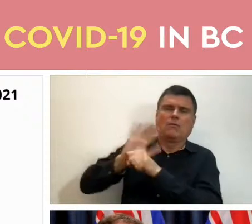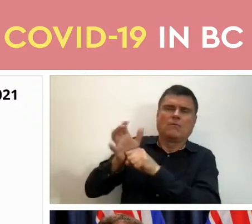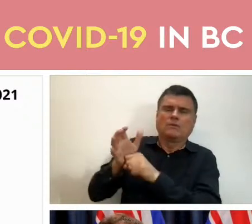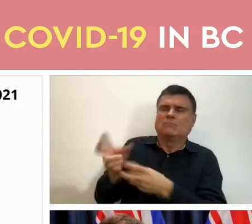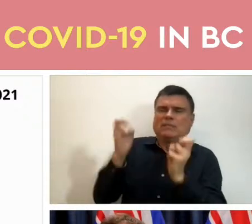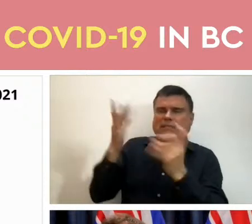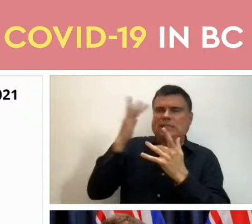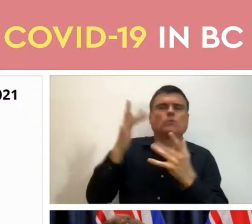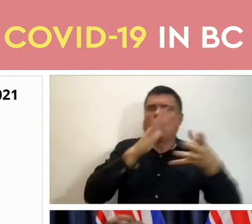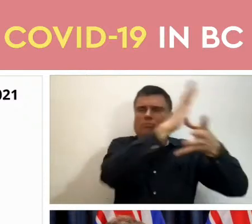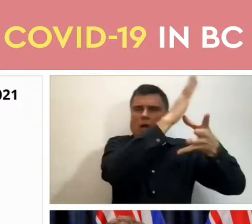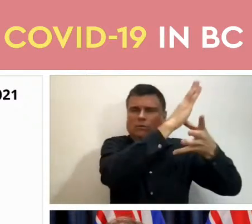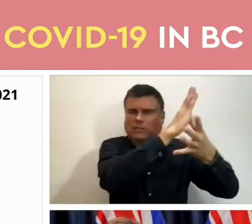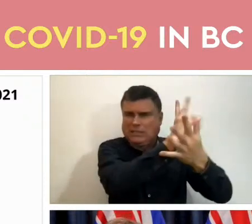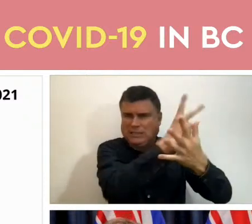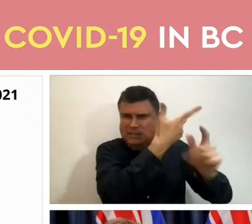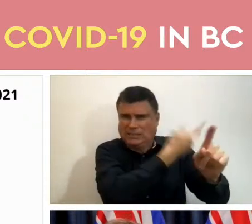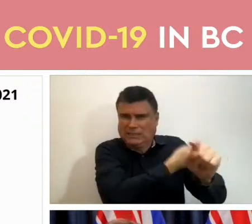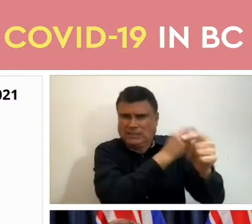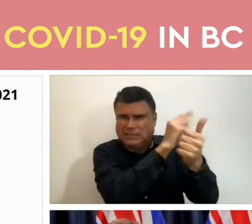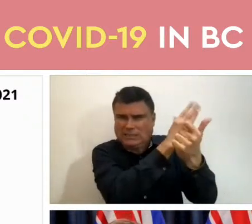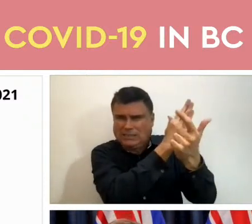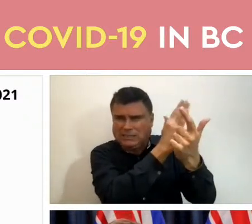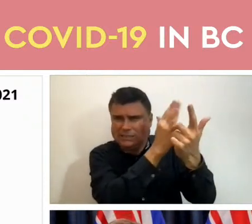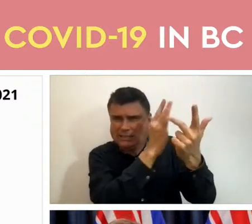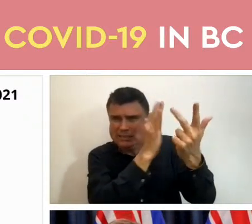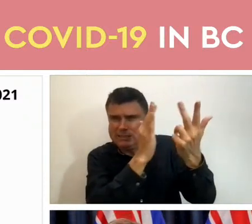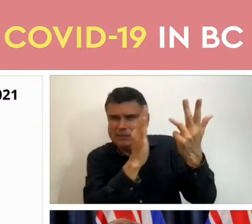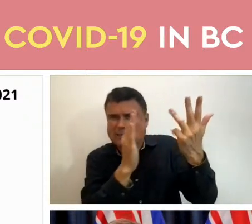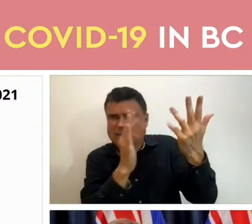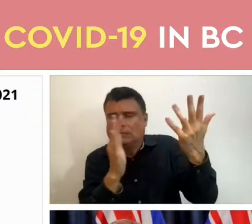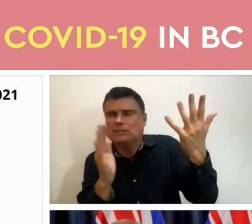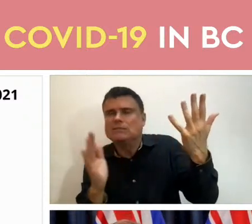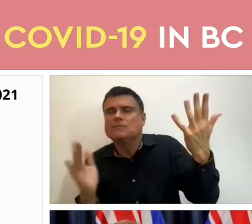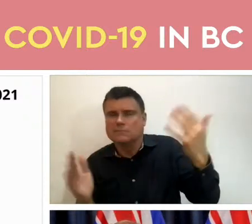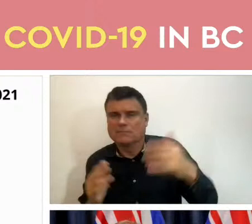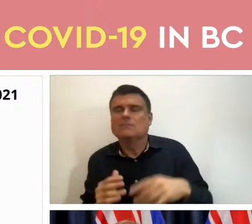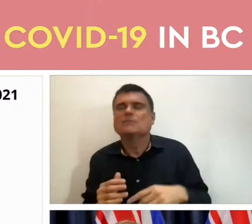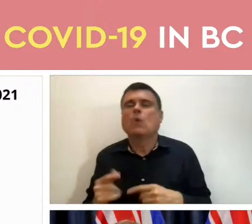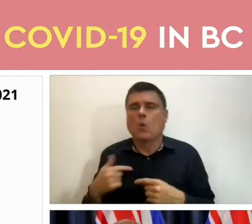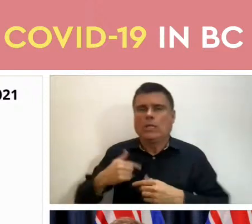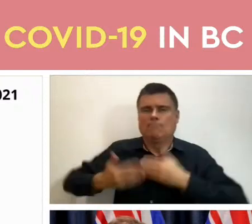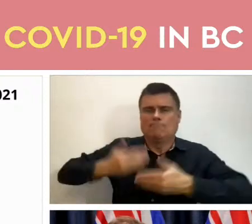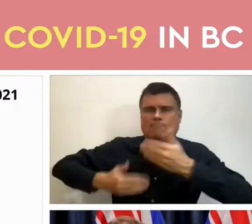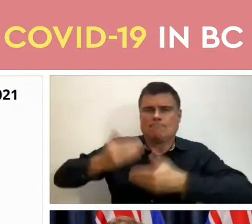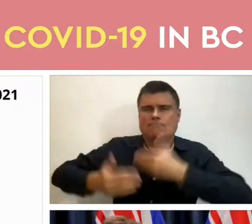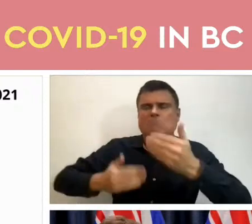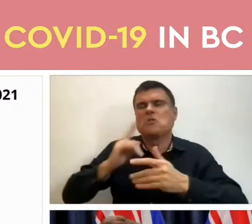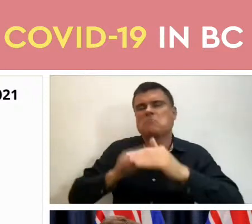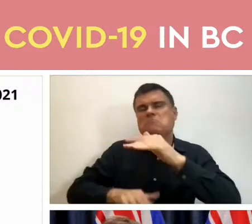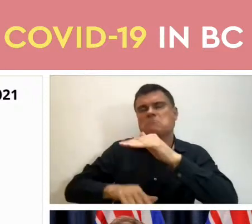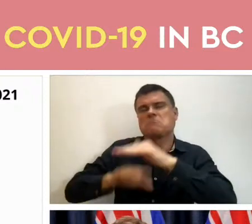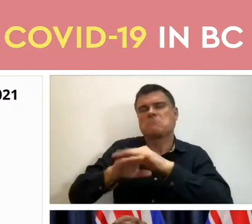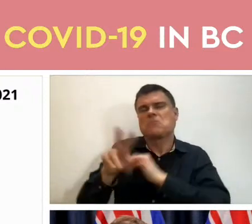capping off at around 320,000, I believe, in the week ending